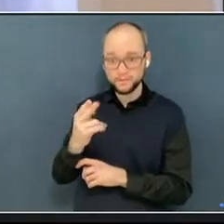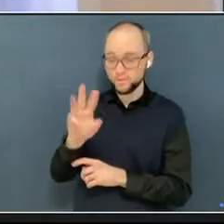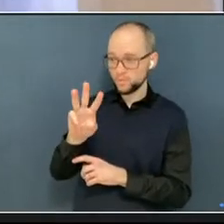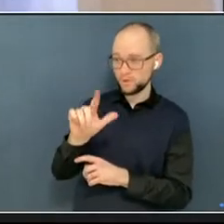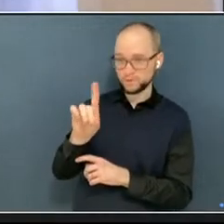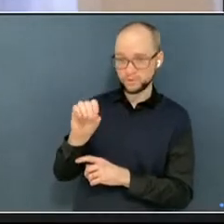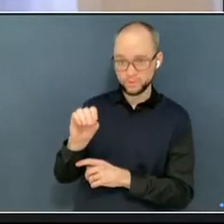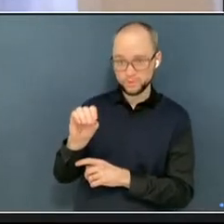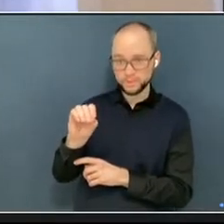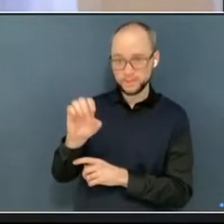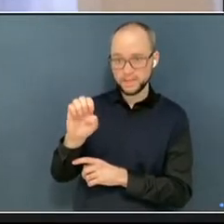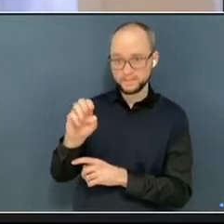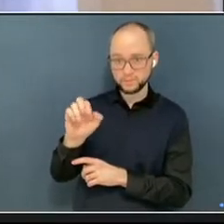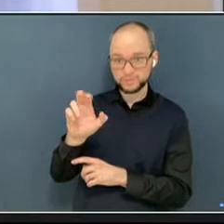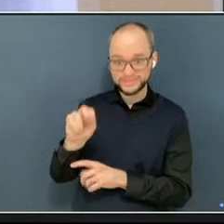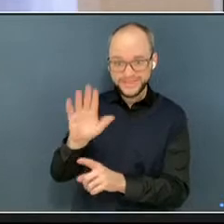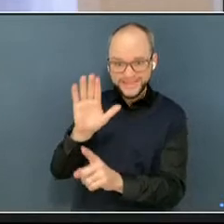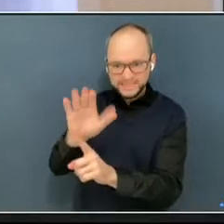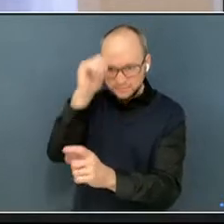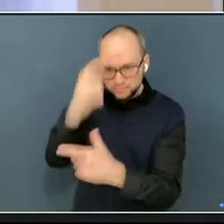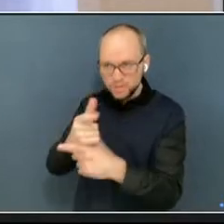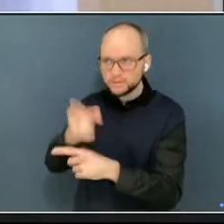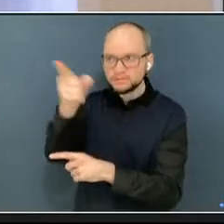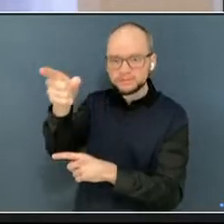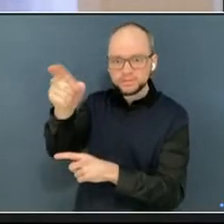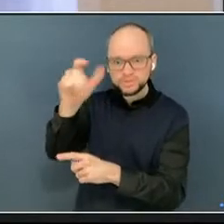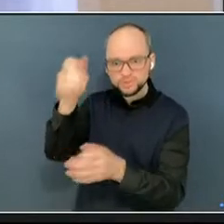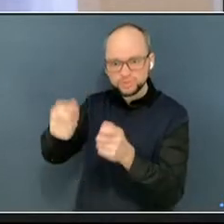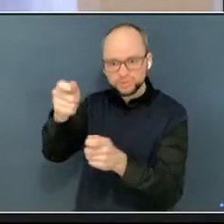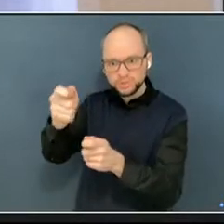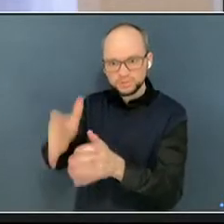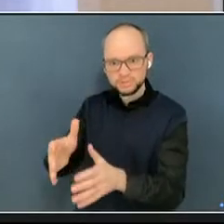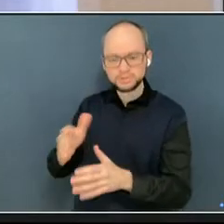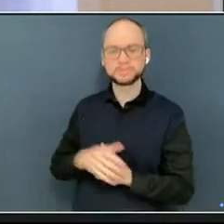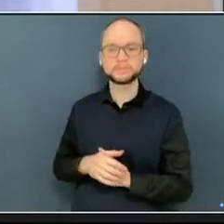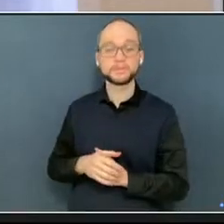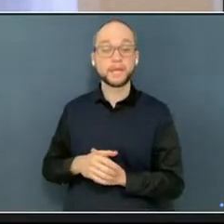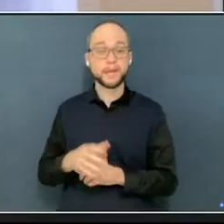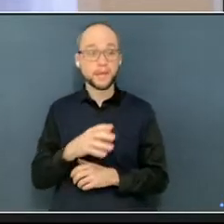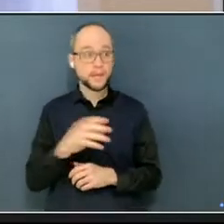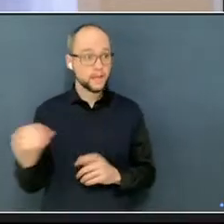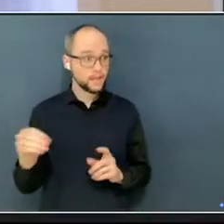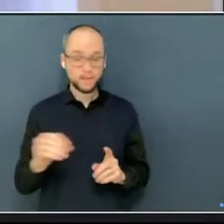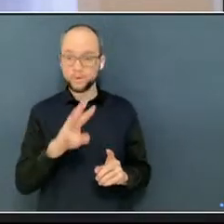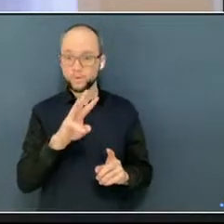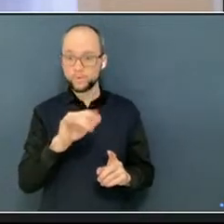even the Commodore's son, William Vanderbilt, when he finds out about the improvements I've done on my farm